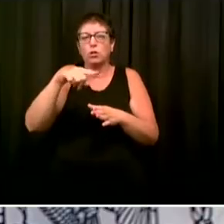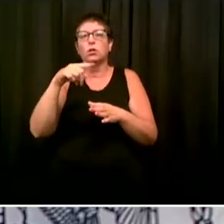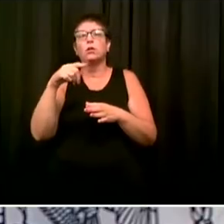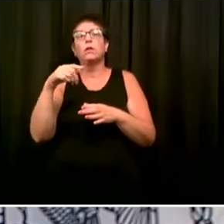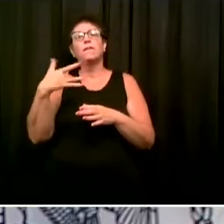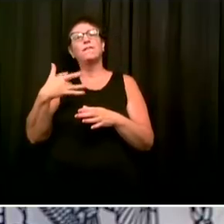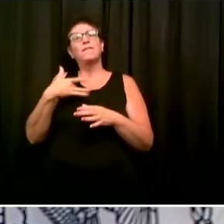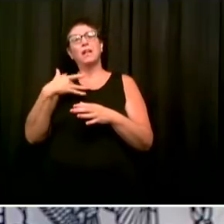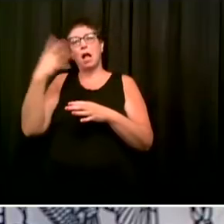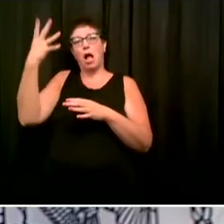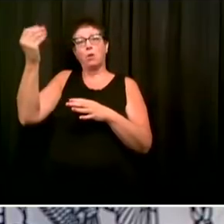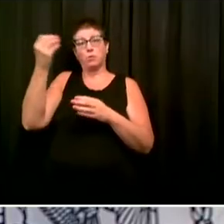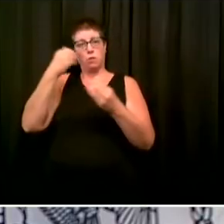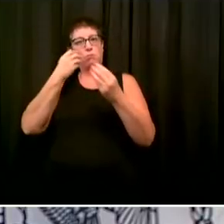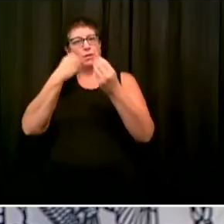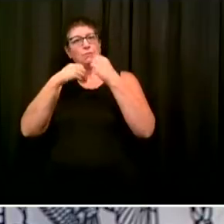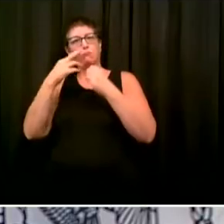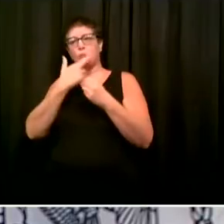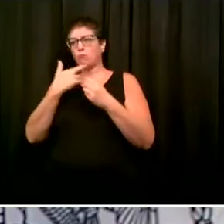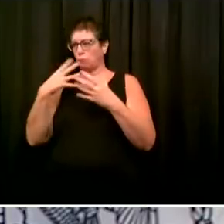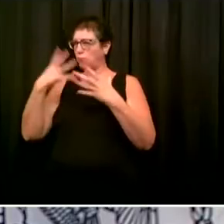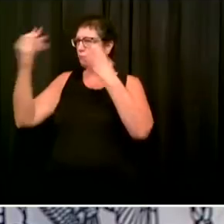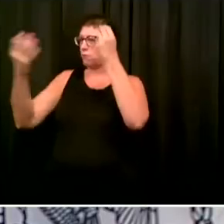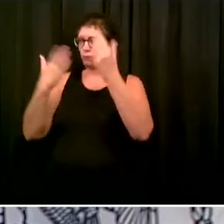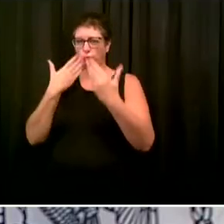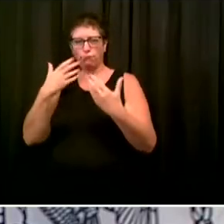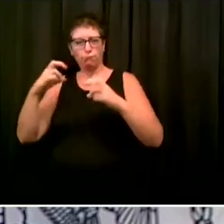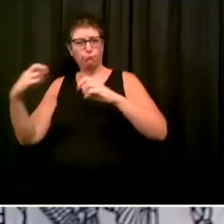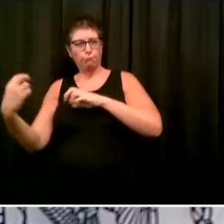SAME AS HAVING INDOOR DINING.